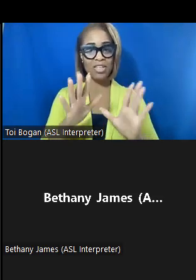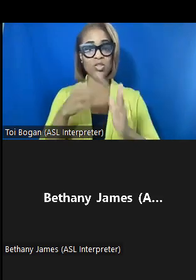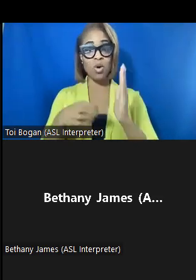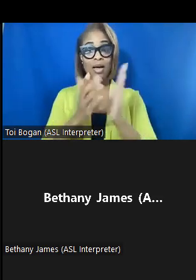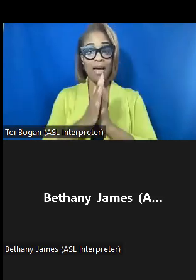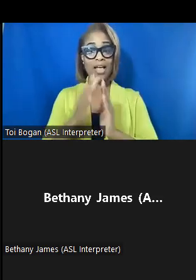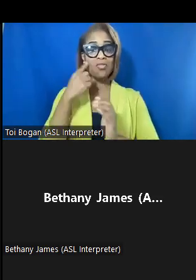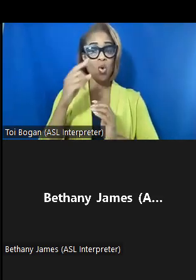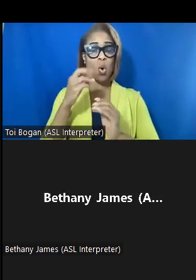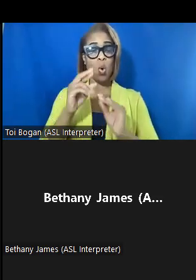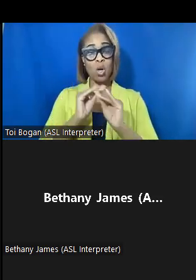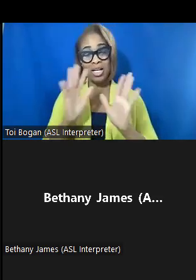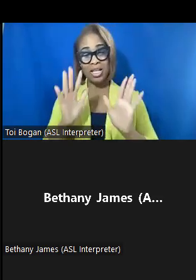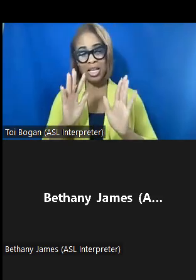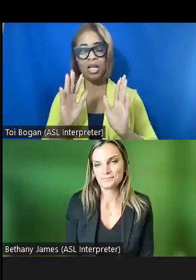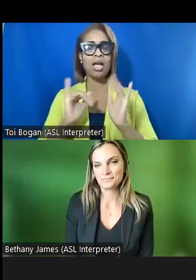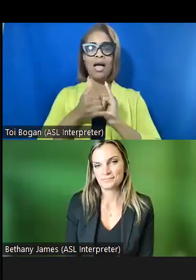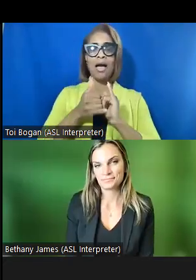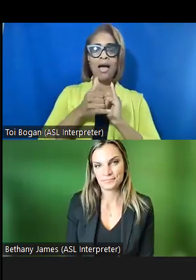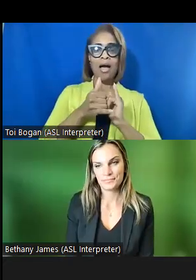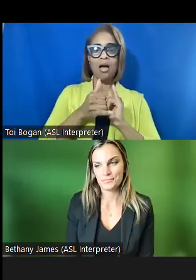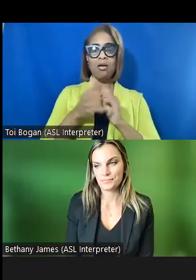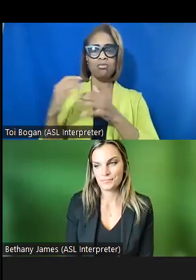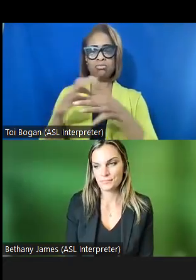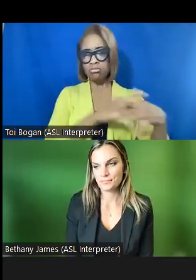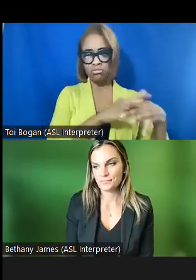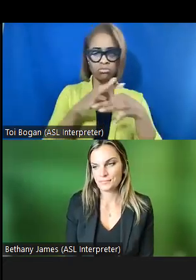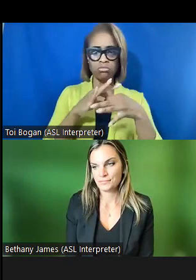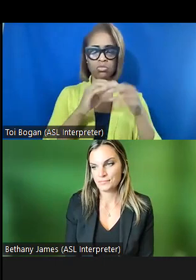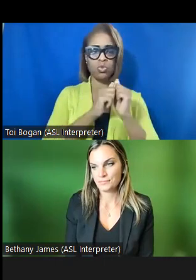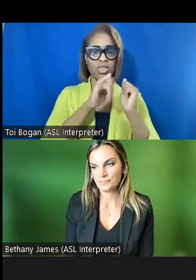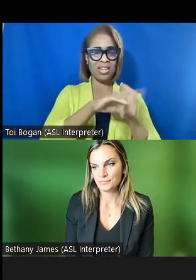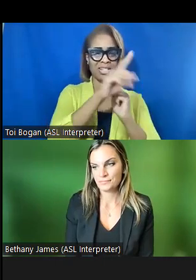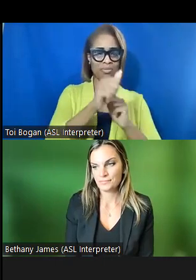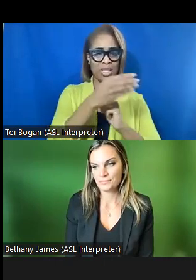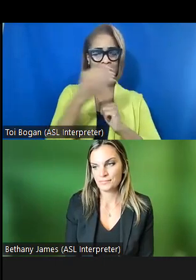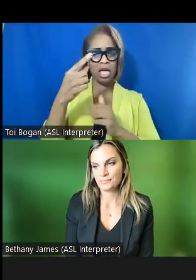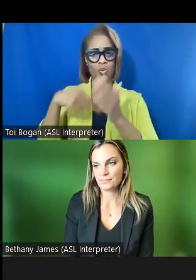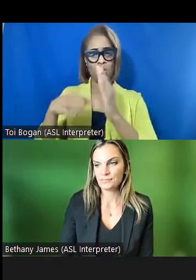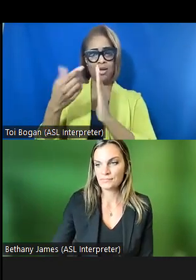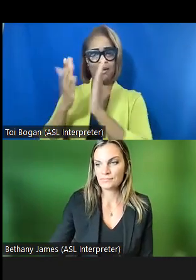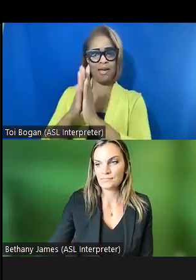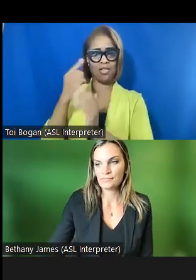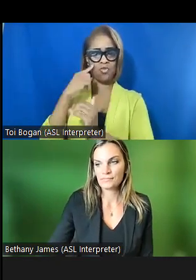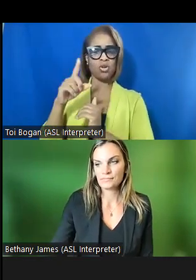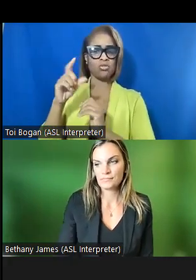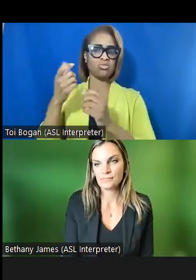or clear how the connection will be made between the disability and the need, we can just get a little bit more clarification.